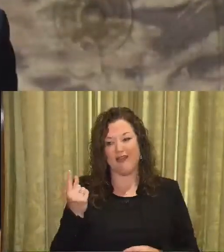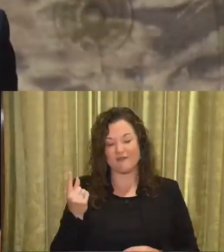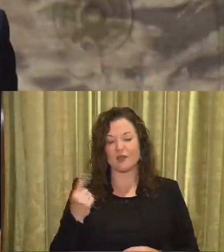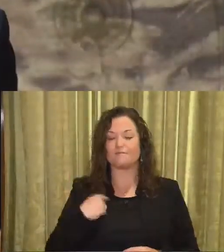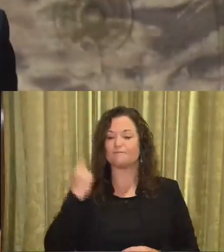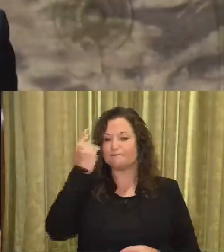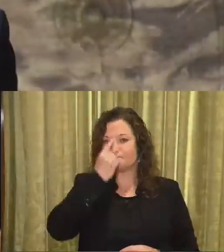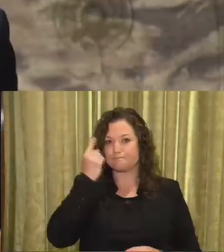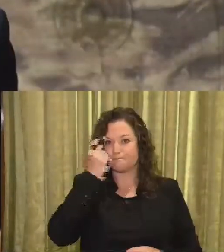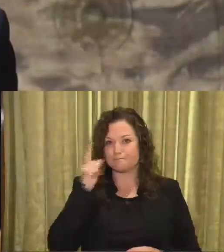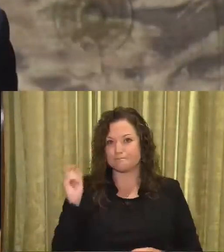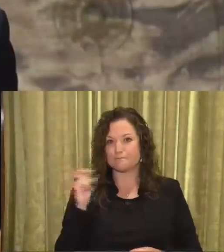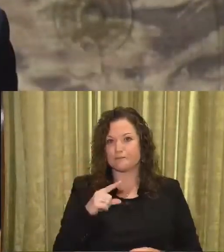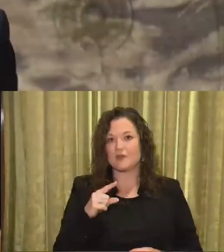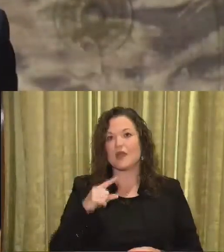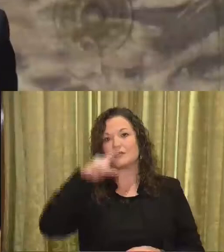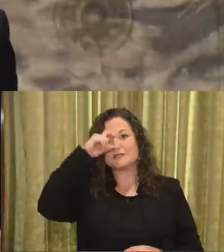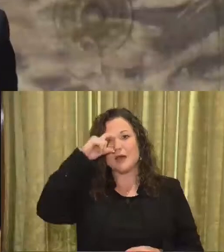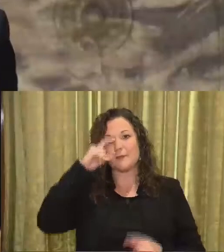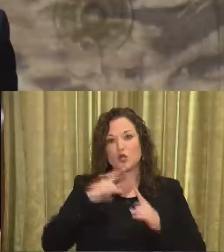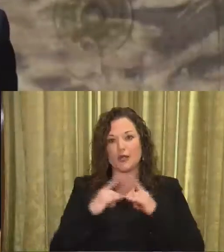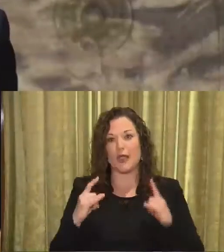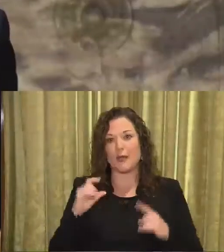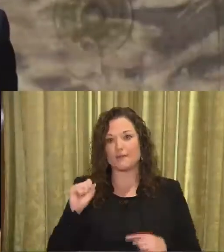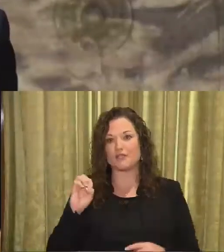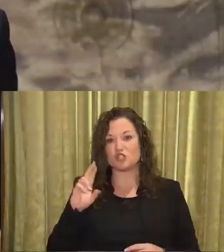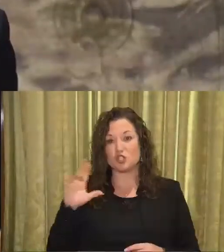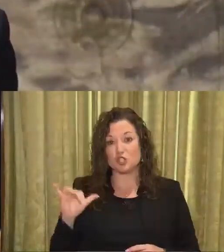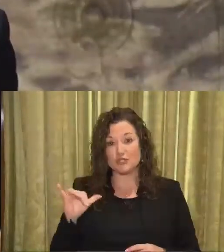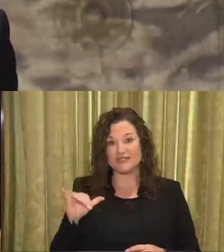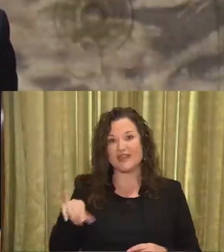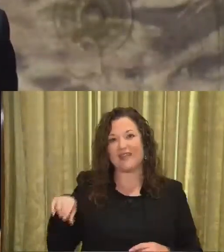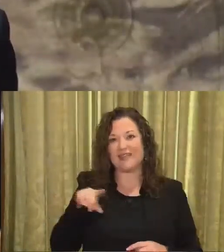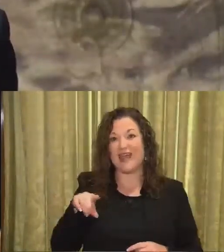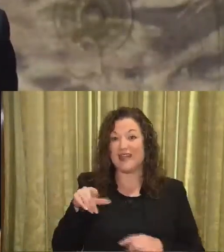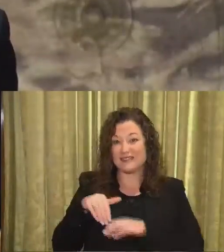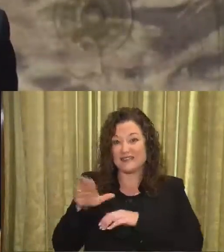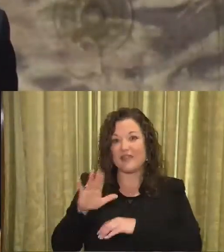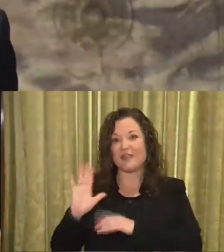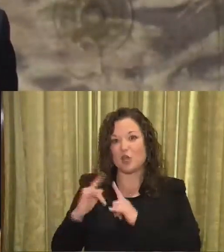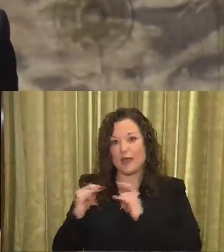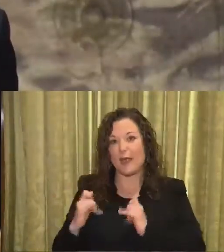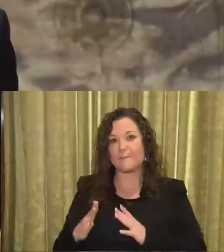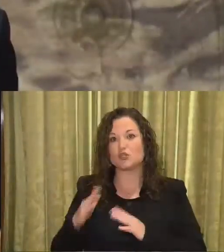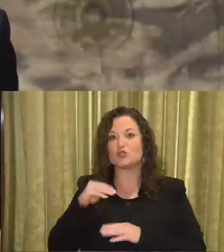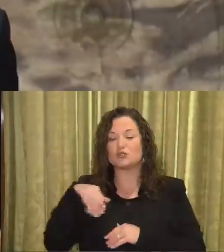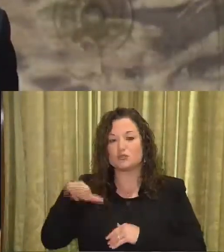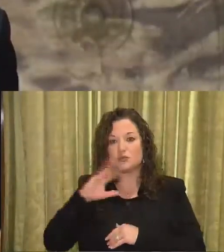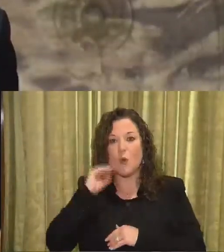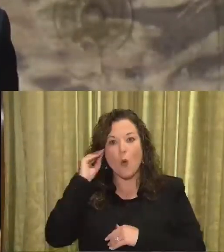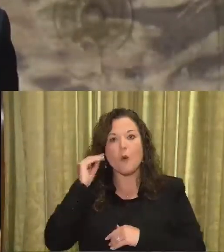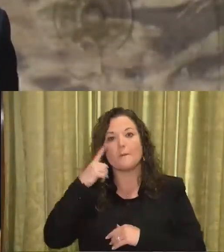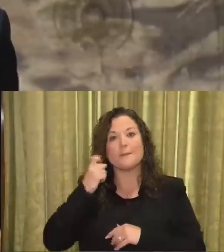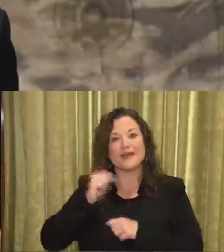was a summer camp in Searcy that actually had to send their campers home Saturday because of a COVID-19 outbreak.